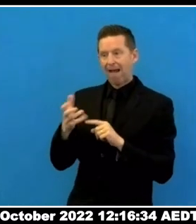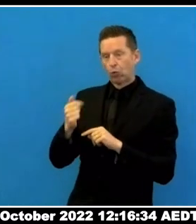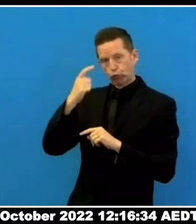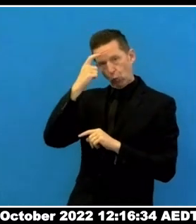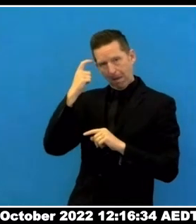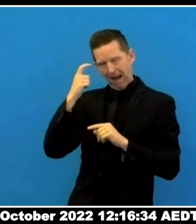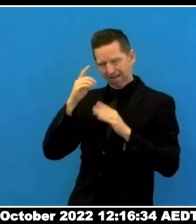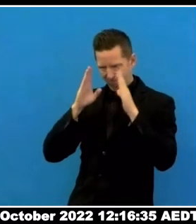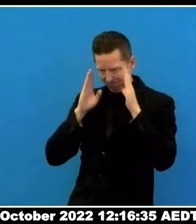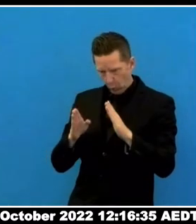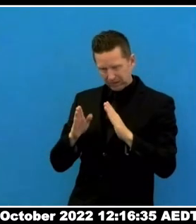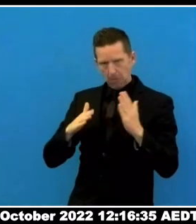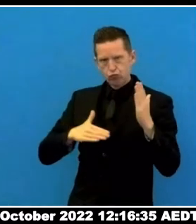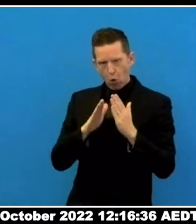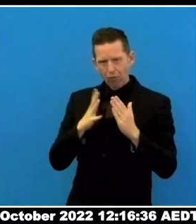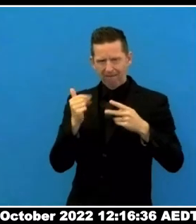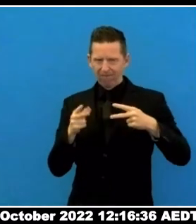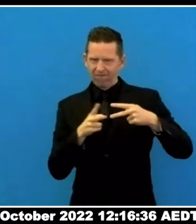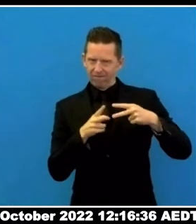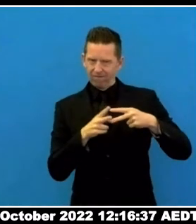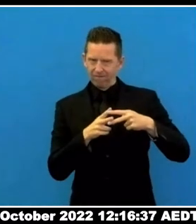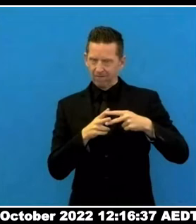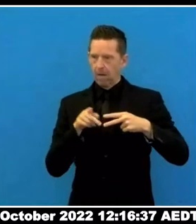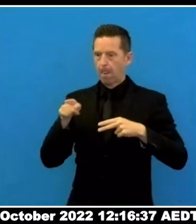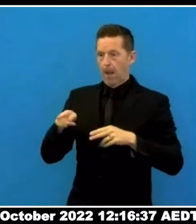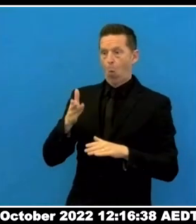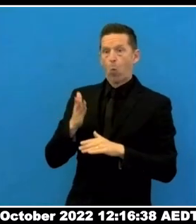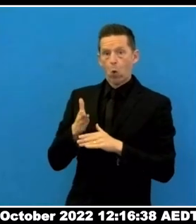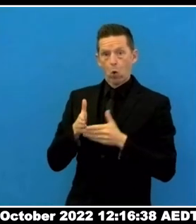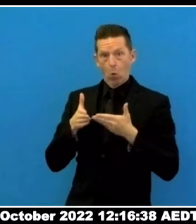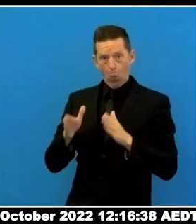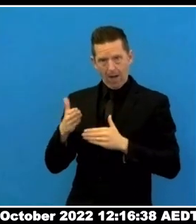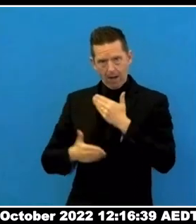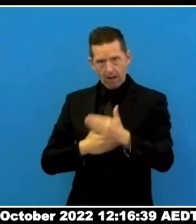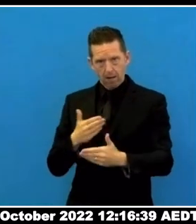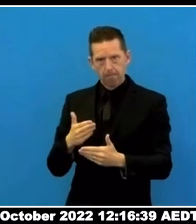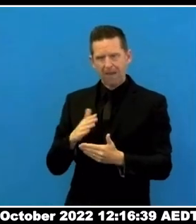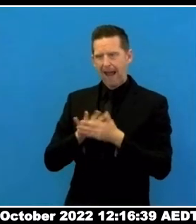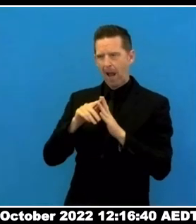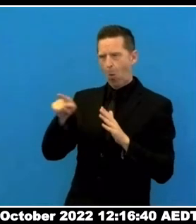It's right, isn't it, that these approaches to understanding trauma